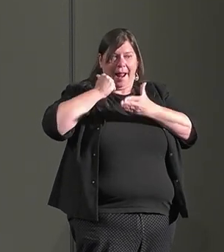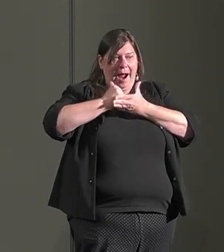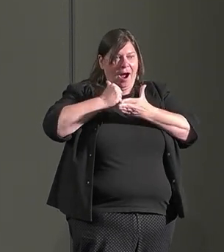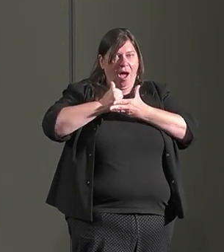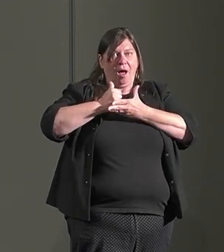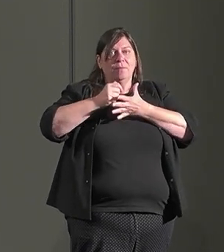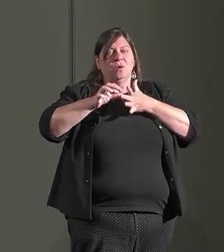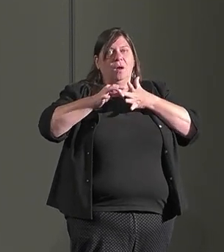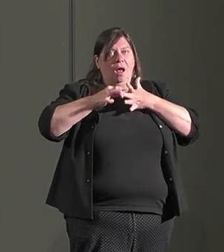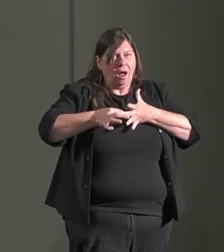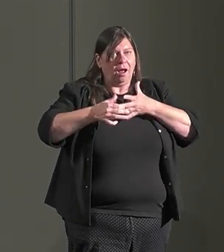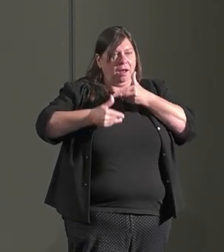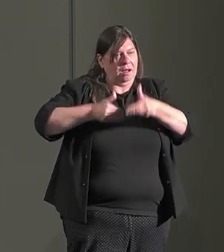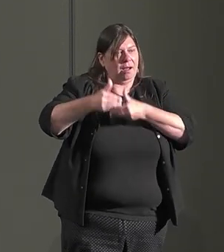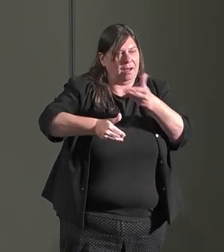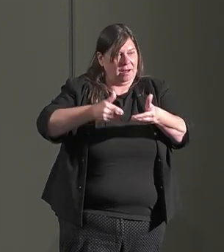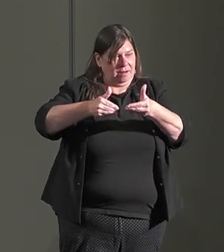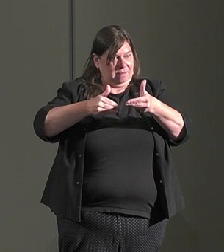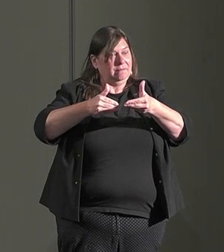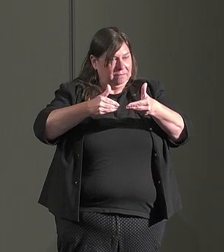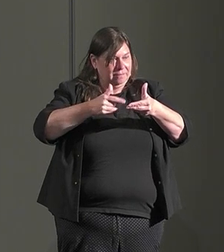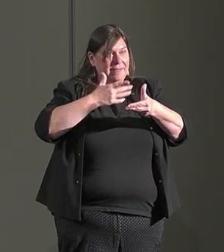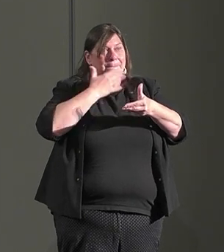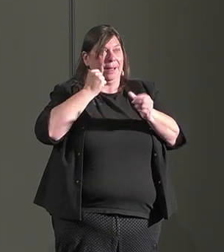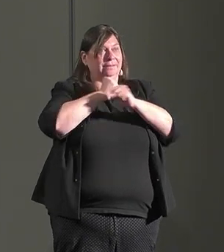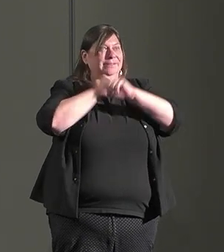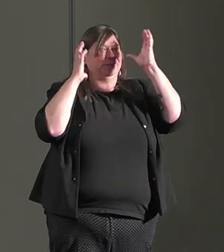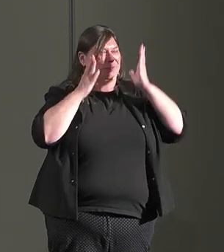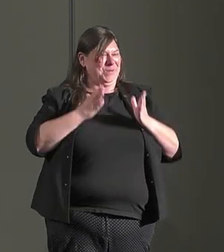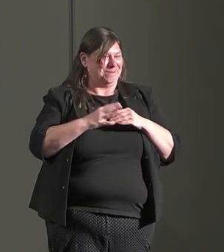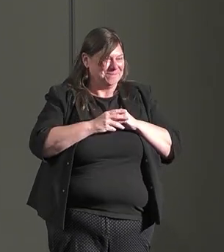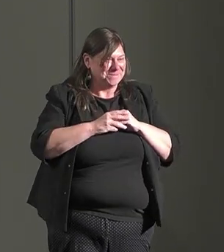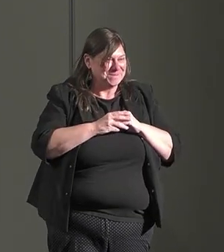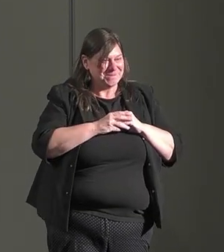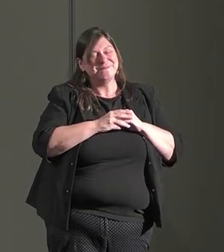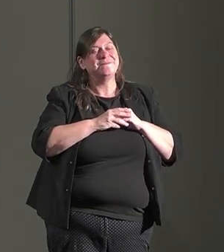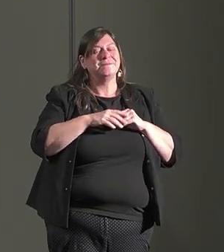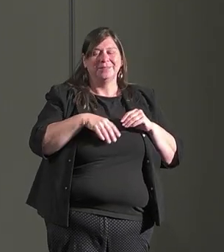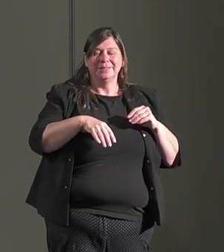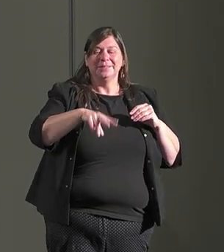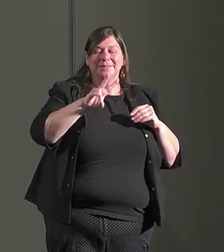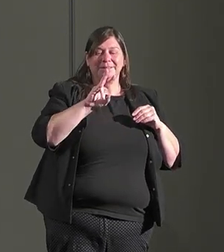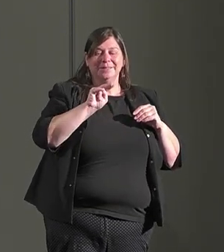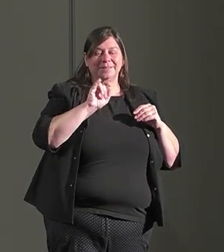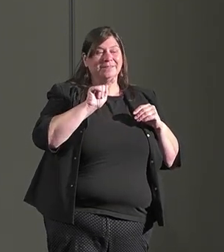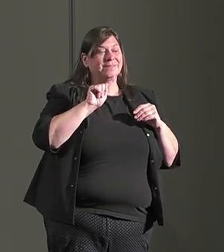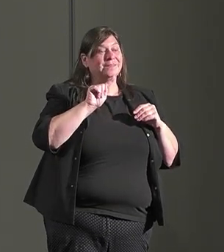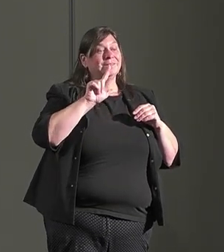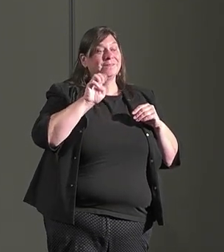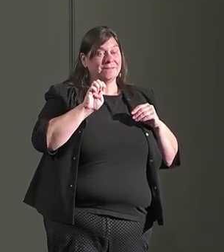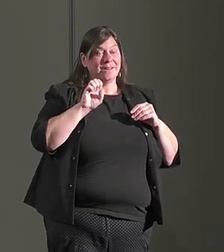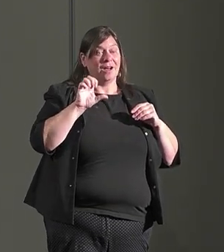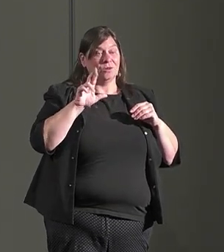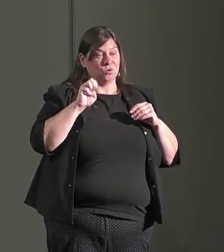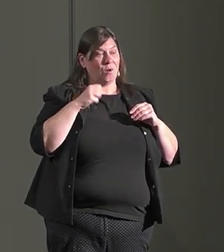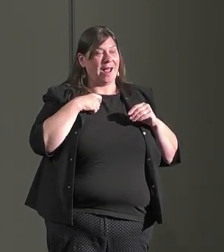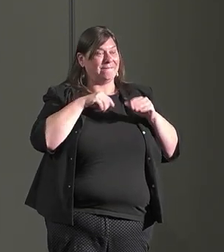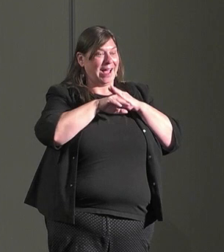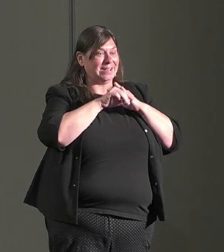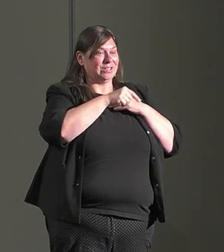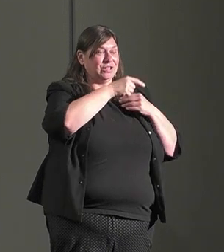forward. And in a a guile fashion. And VitalSource they have access to TPGi Disability Resource